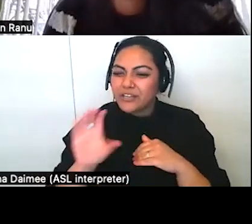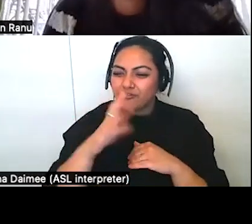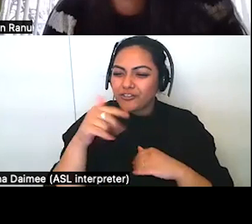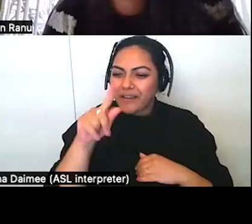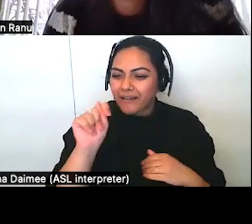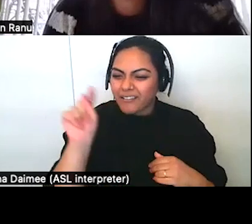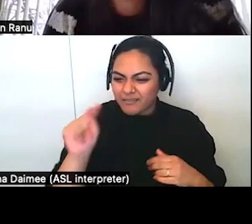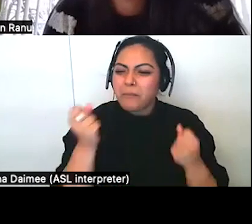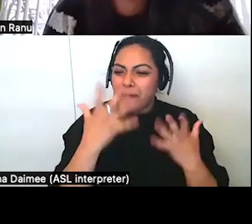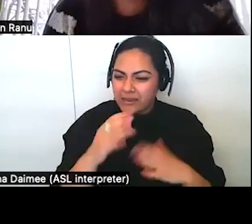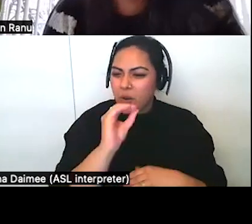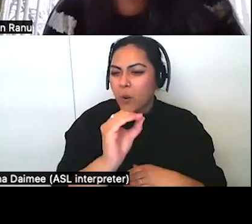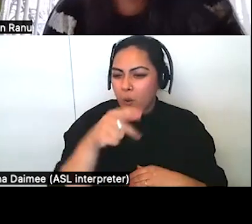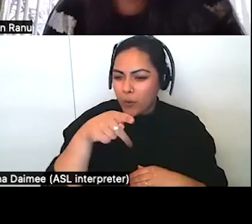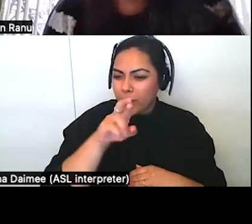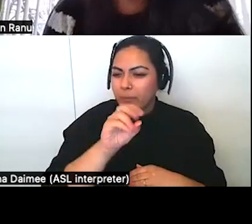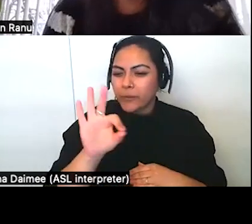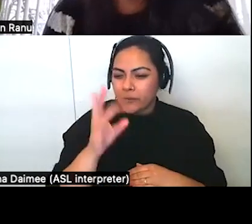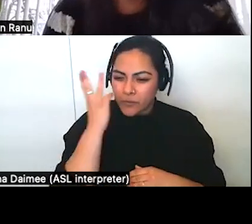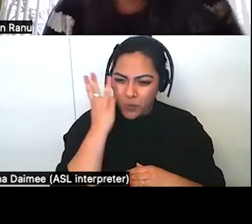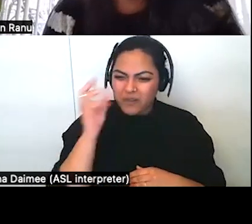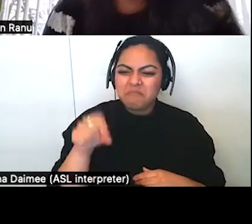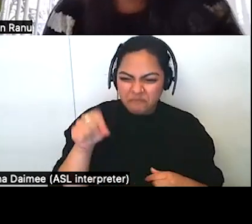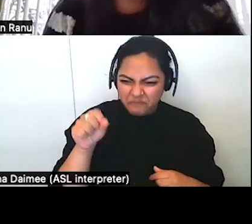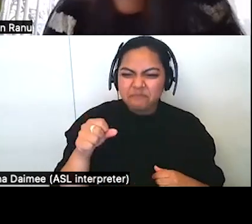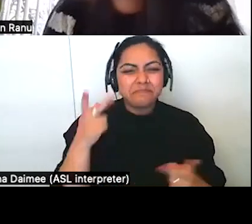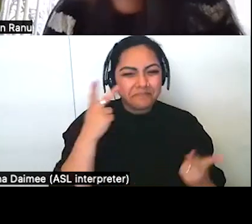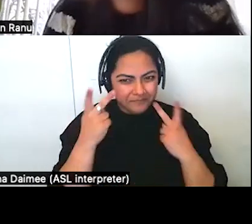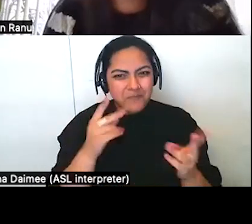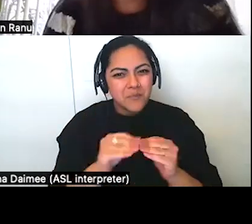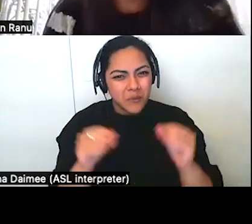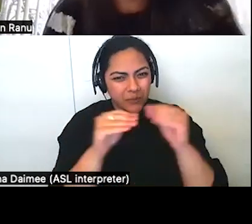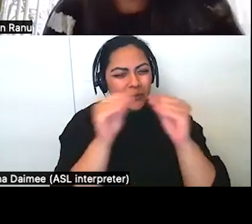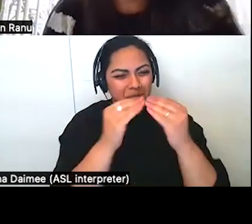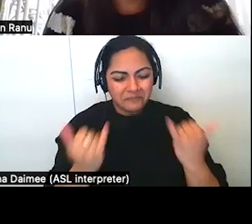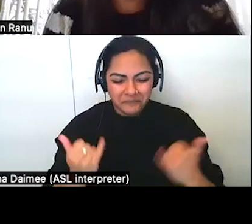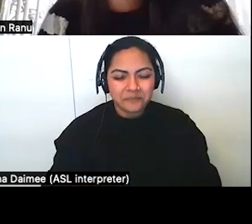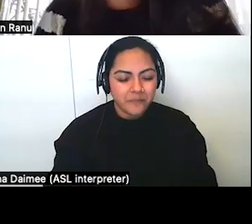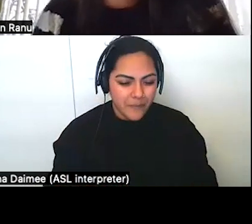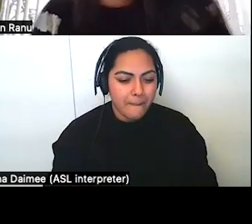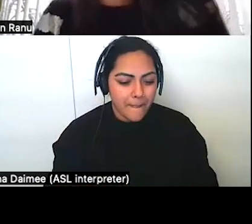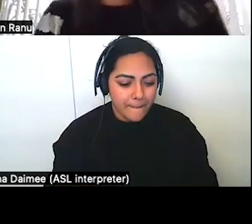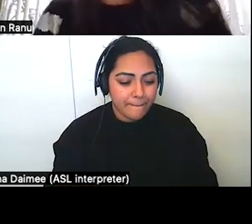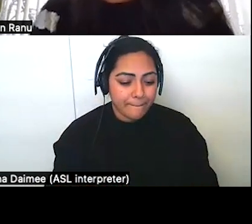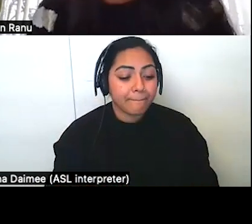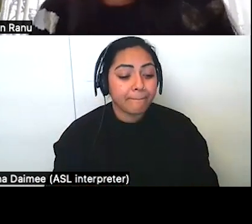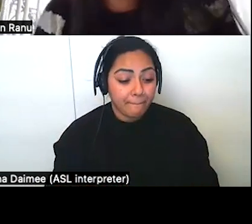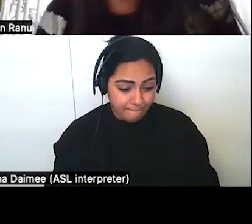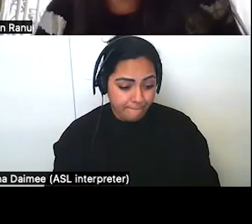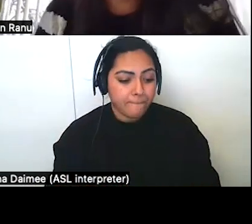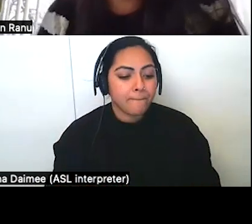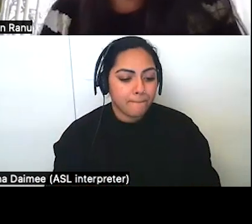Monique: Tons. Pavan: All right. So, onto sustainability. This is